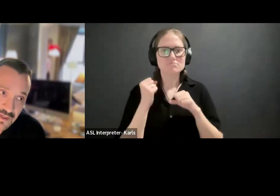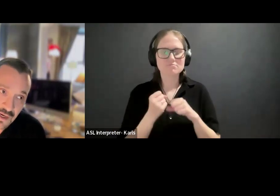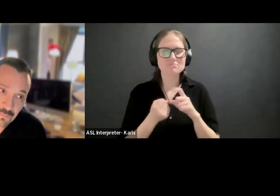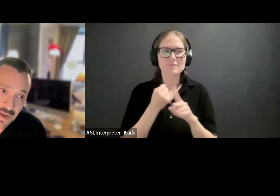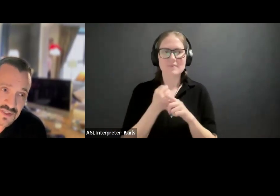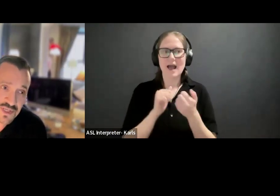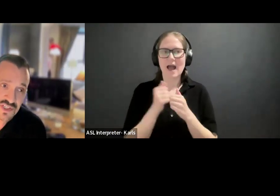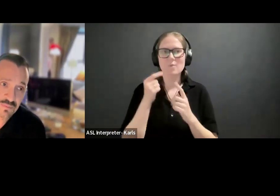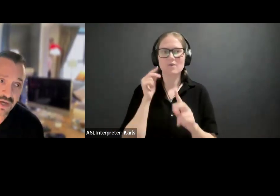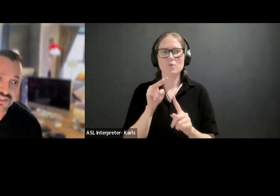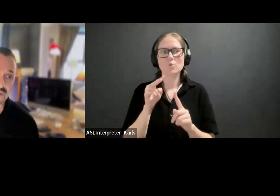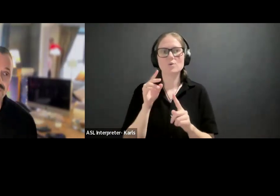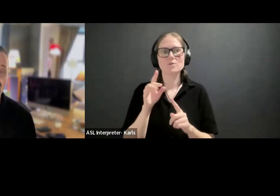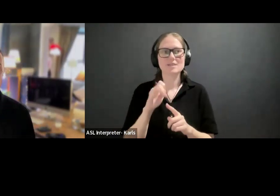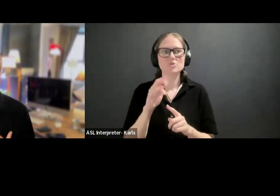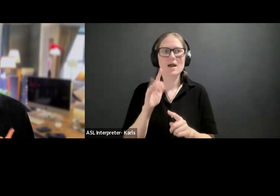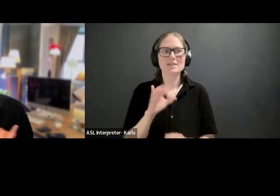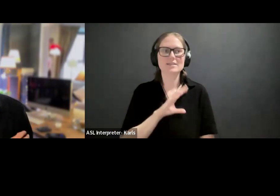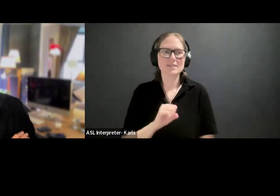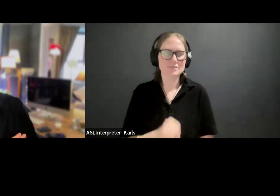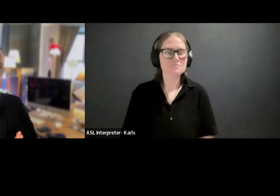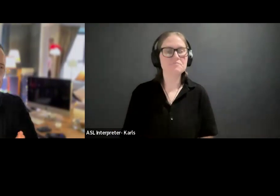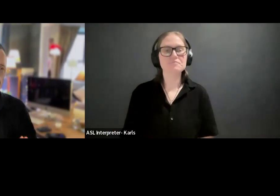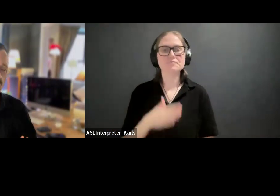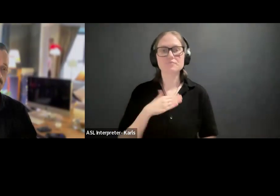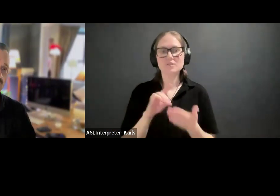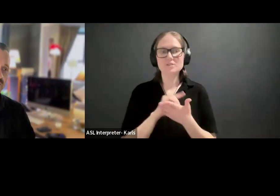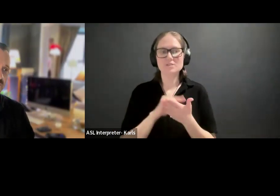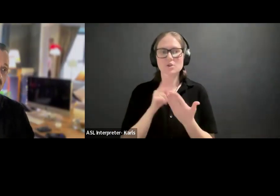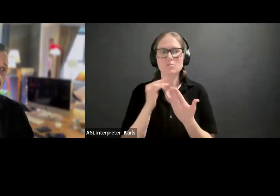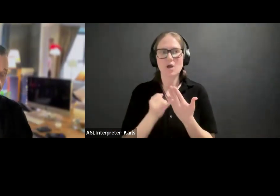My dissertation project, the project that this award recognizes, began